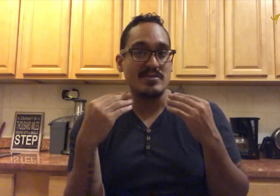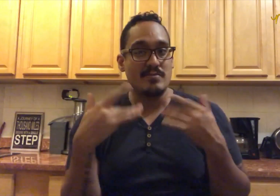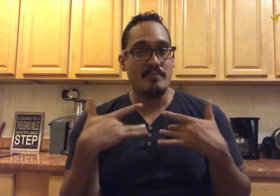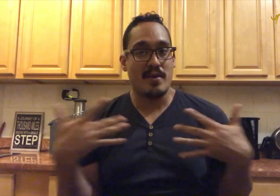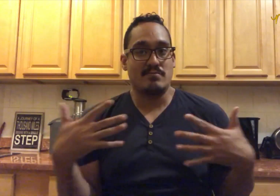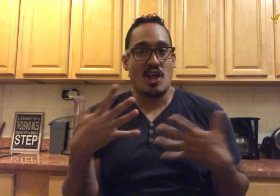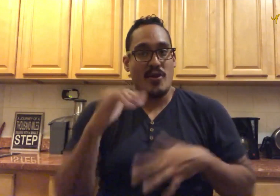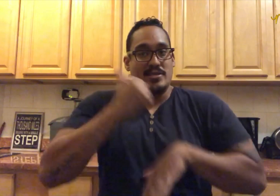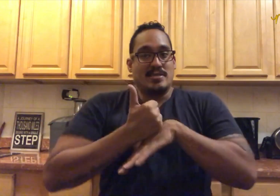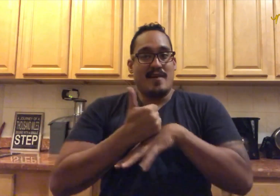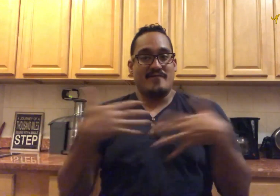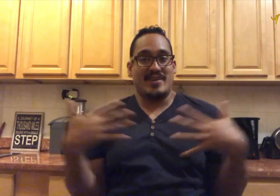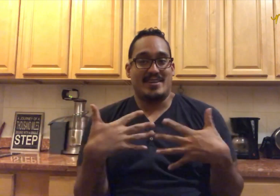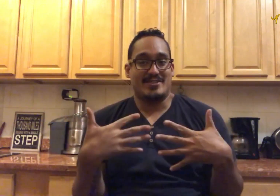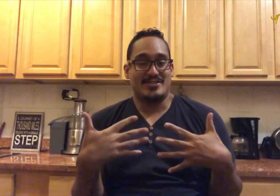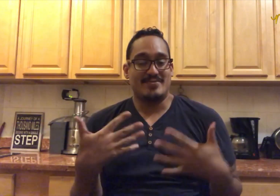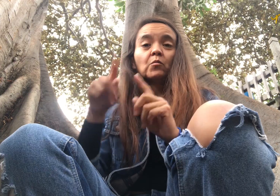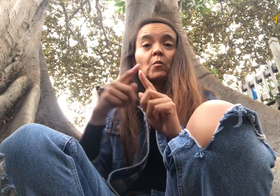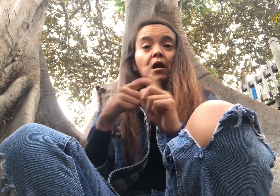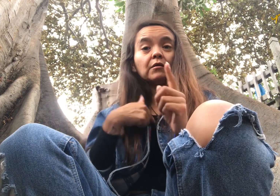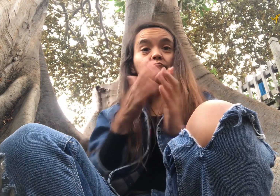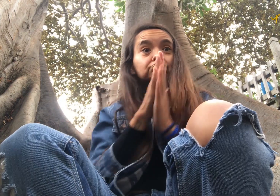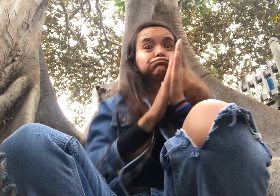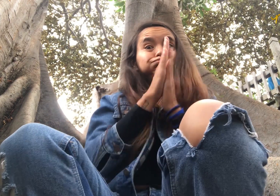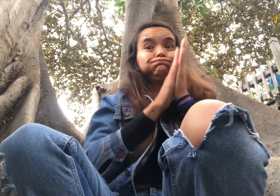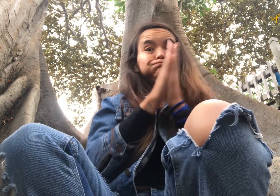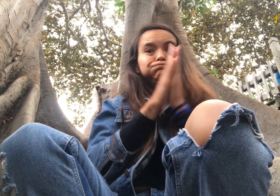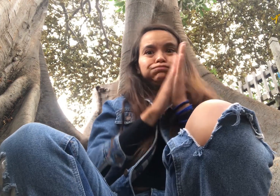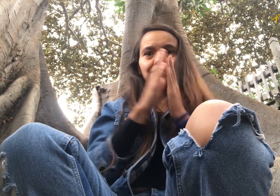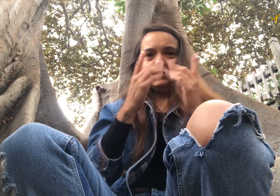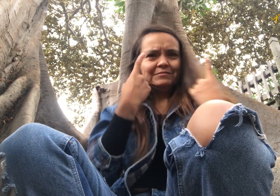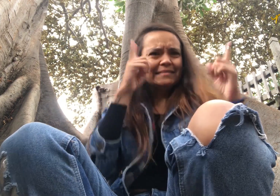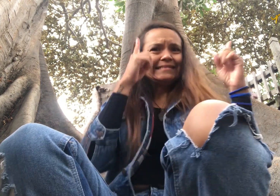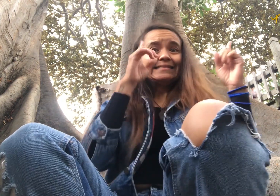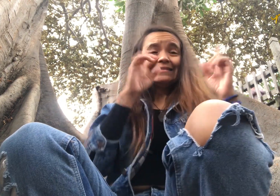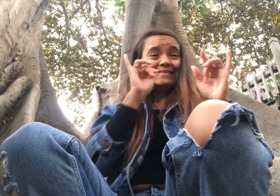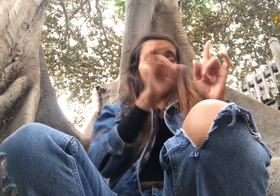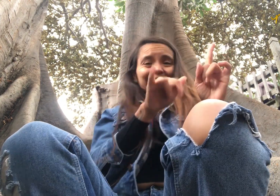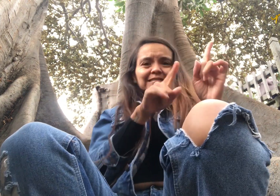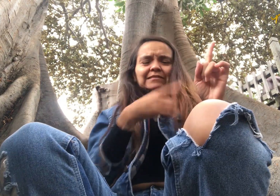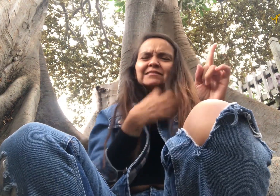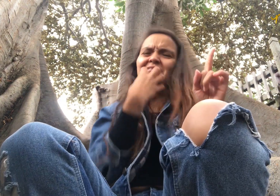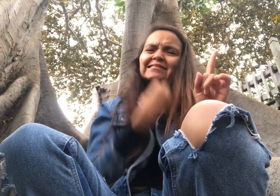tends to set off my anxiety. When I'm so eager or excited for something